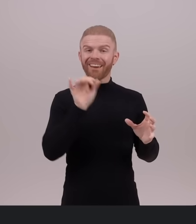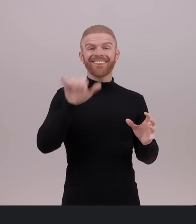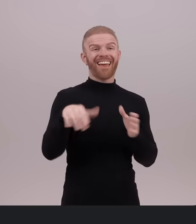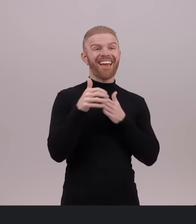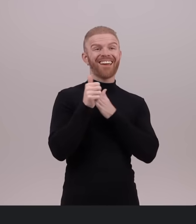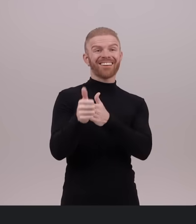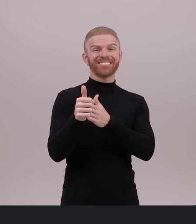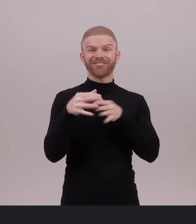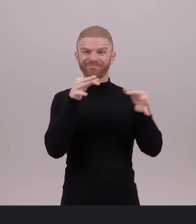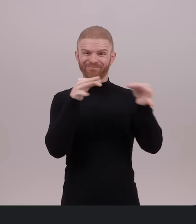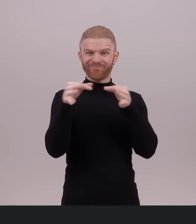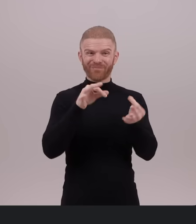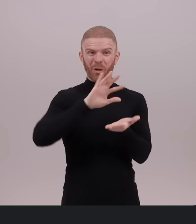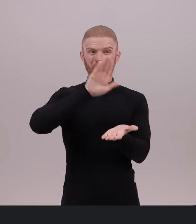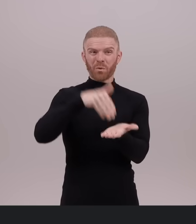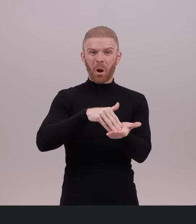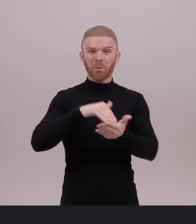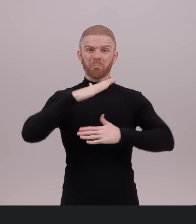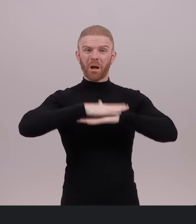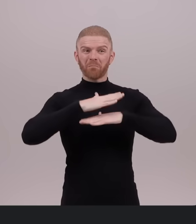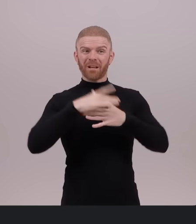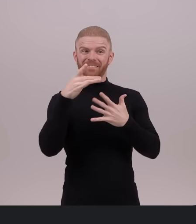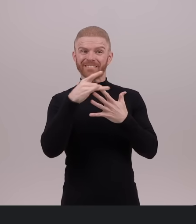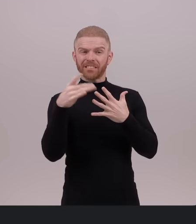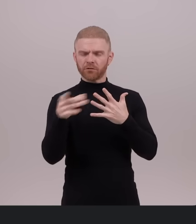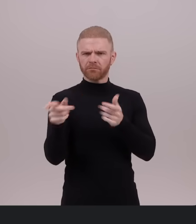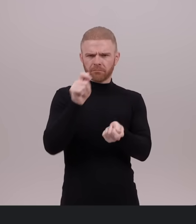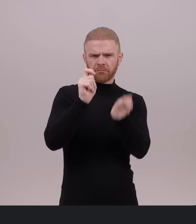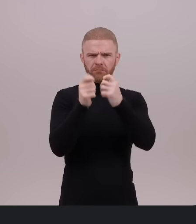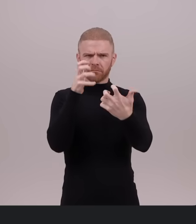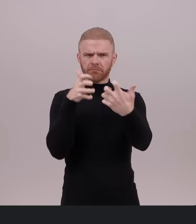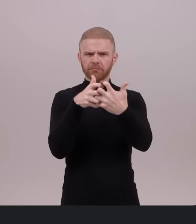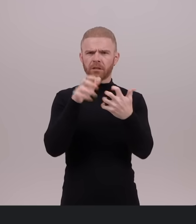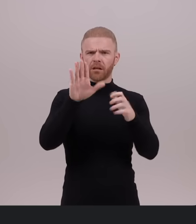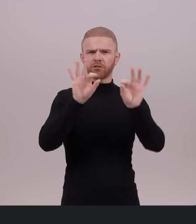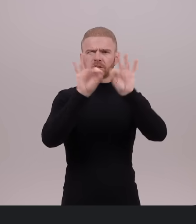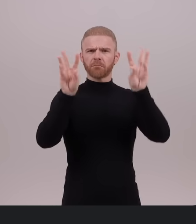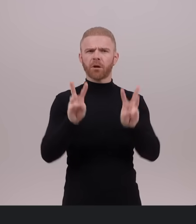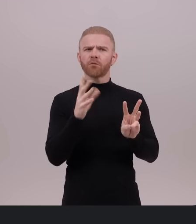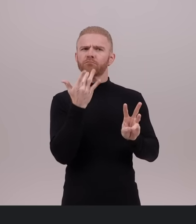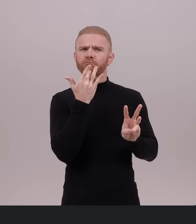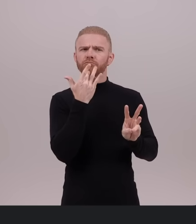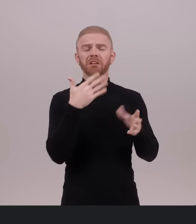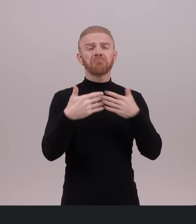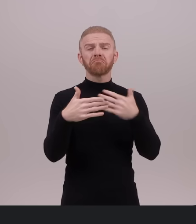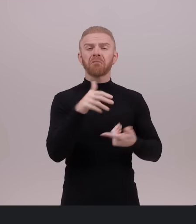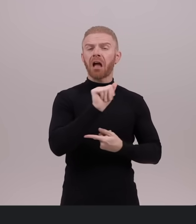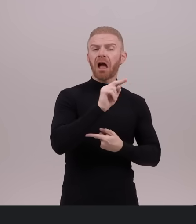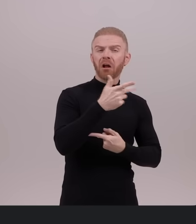features, it adapts to your framework of choice, no matter if it's Angular, React, or any other.